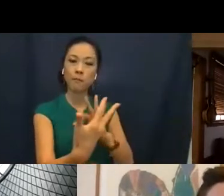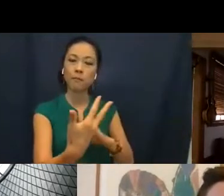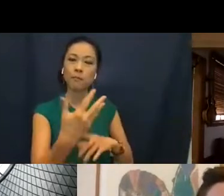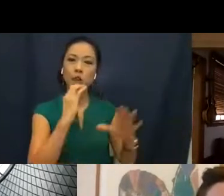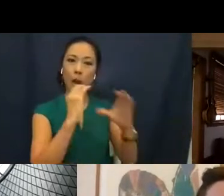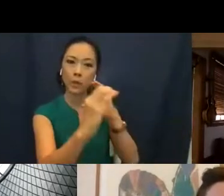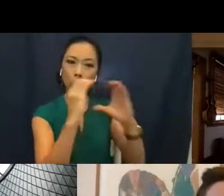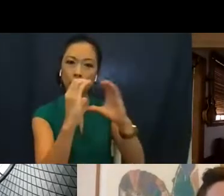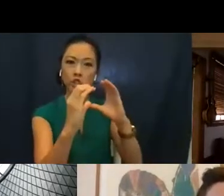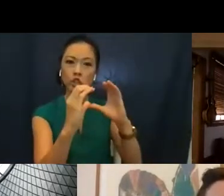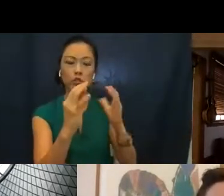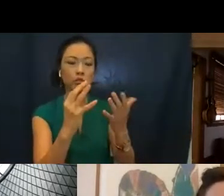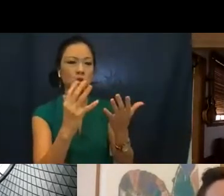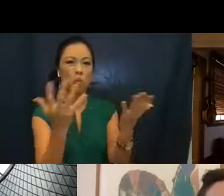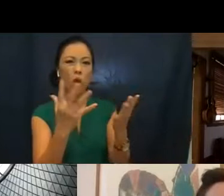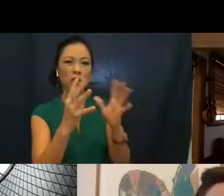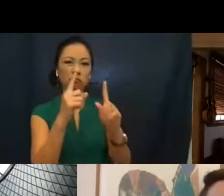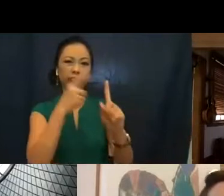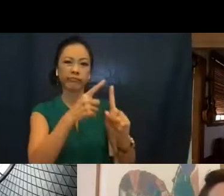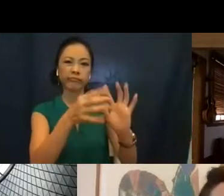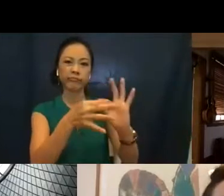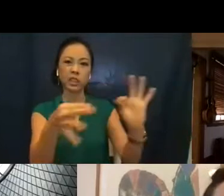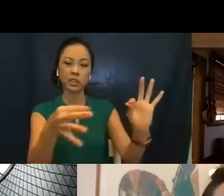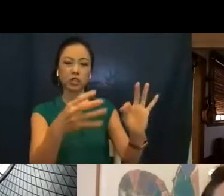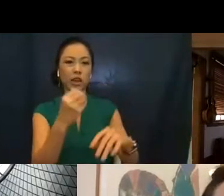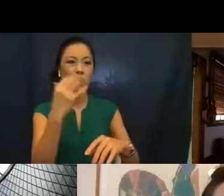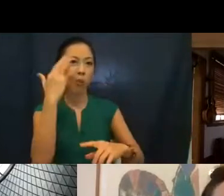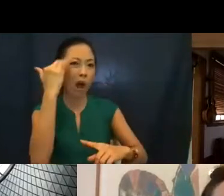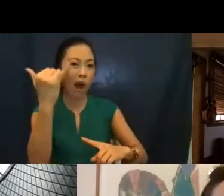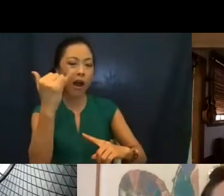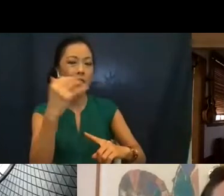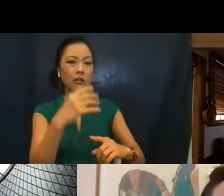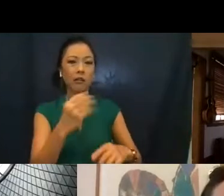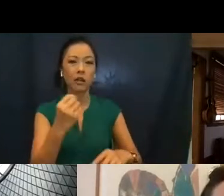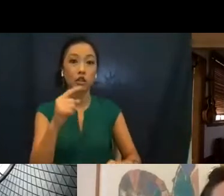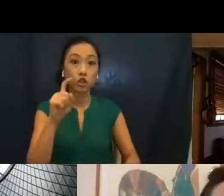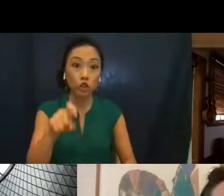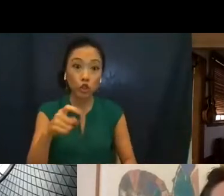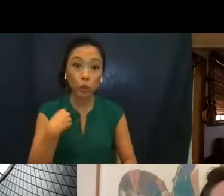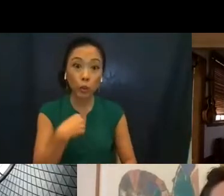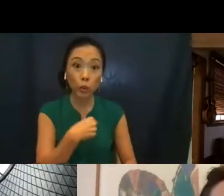why and should we be on camera? So many questions around